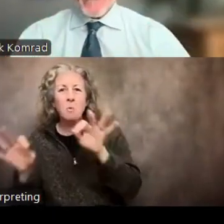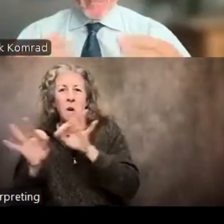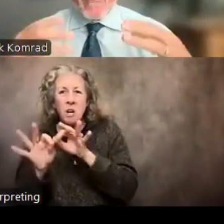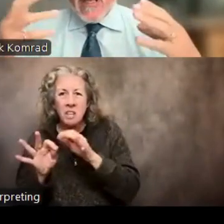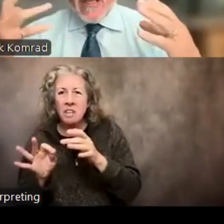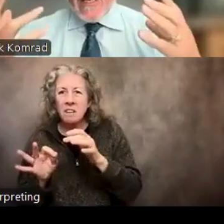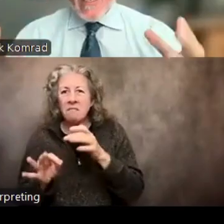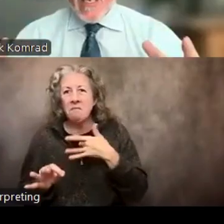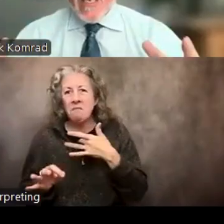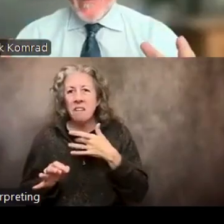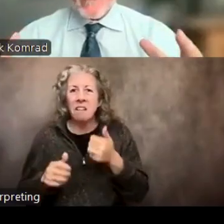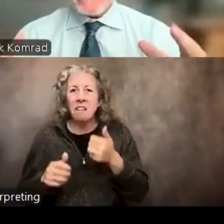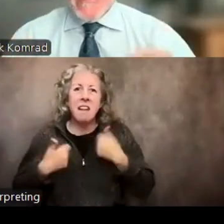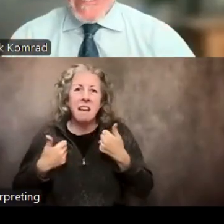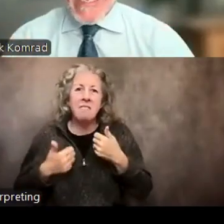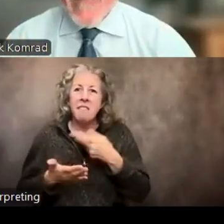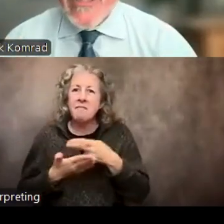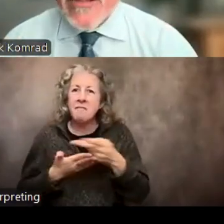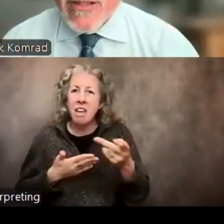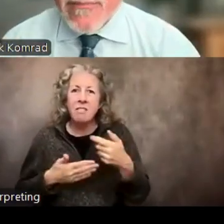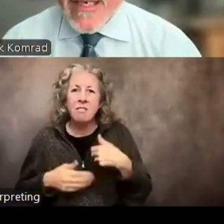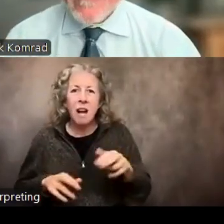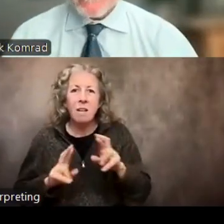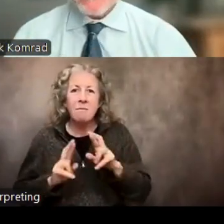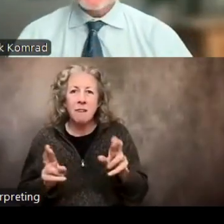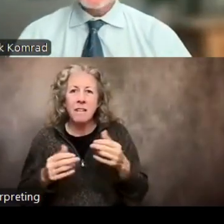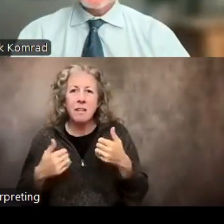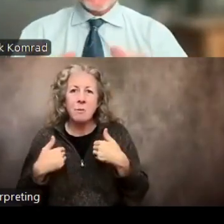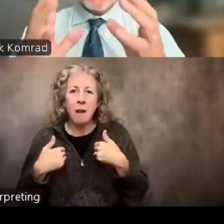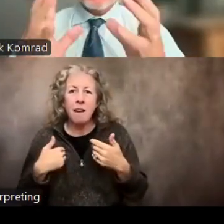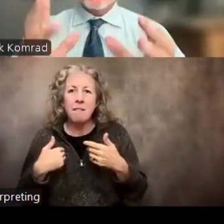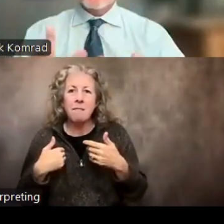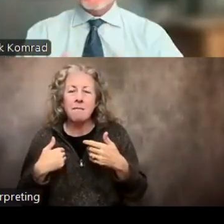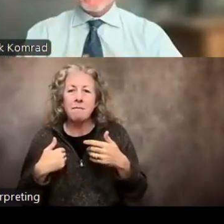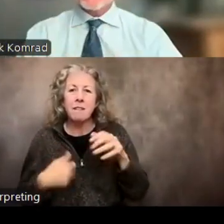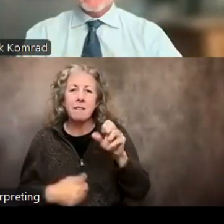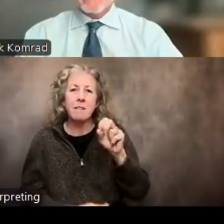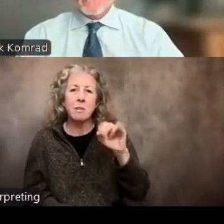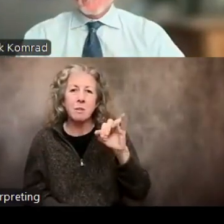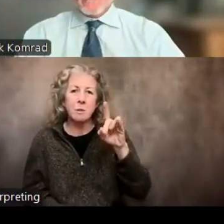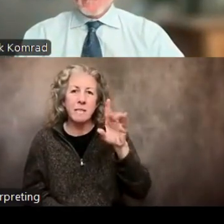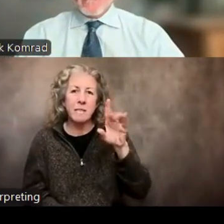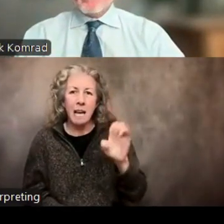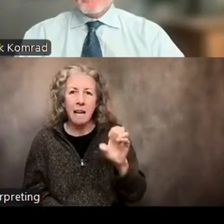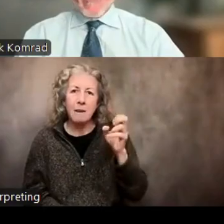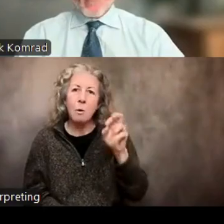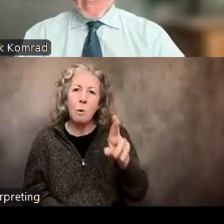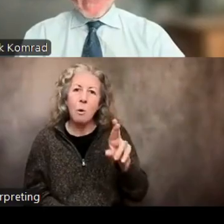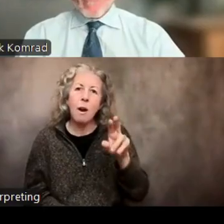I'm I'm ready to have my my my suicide, my euthanasia. But wow,